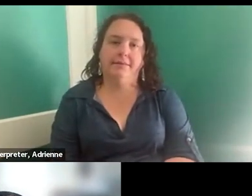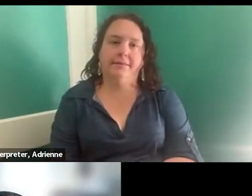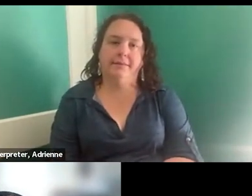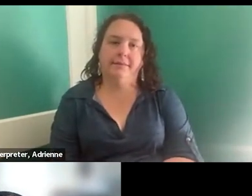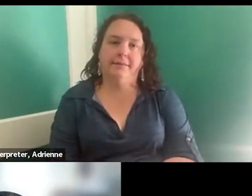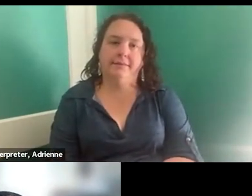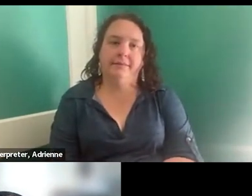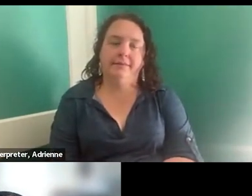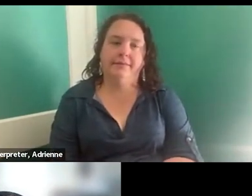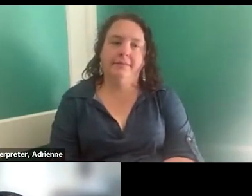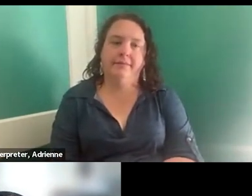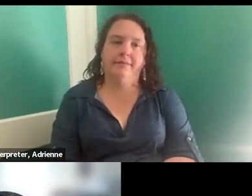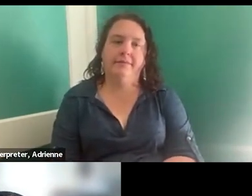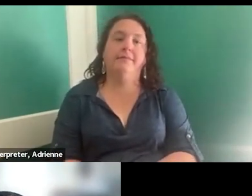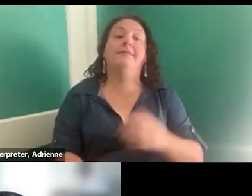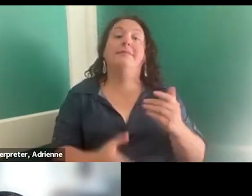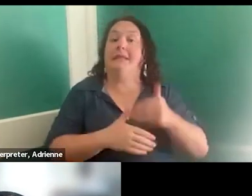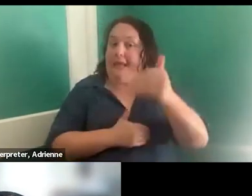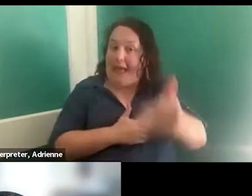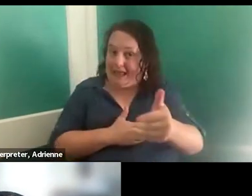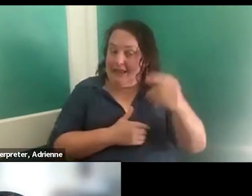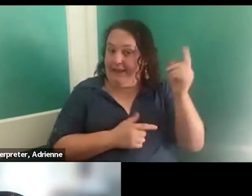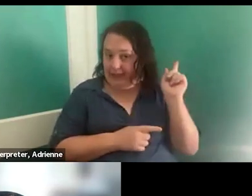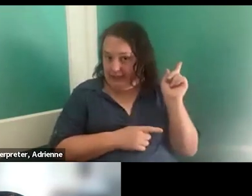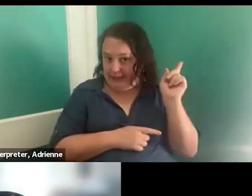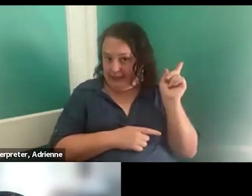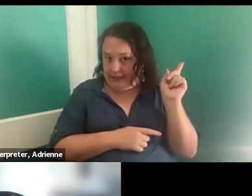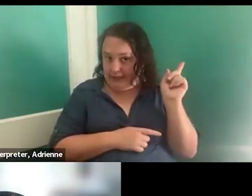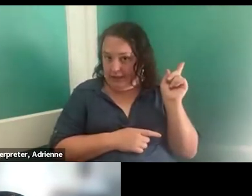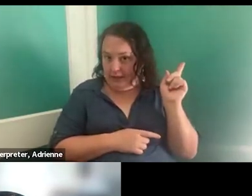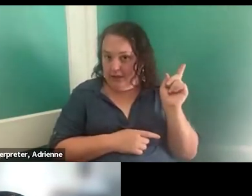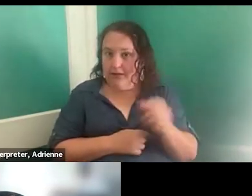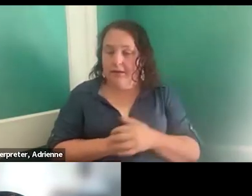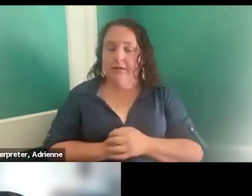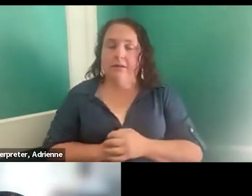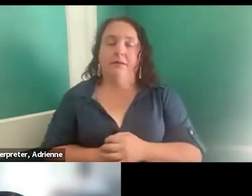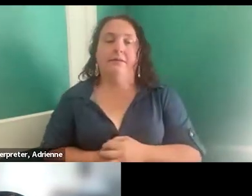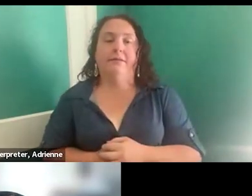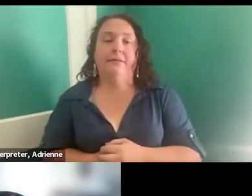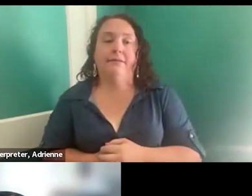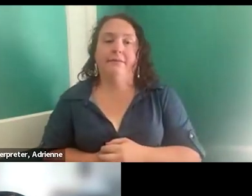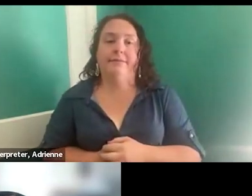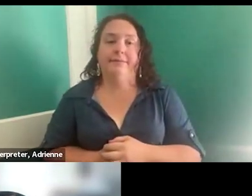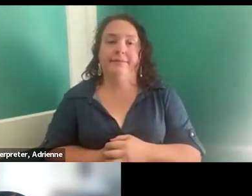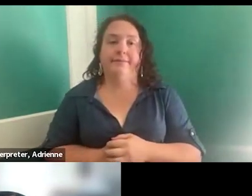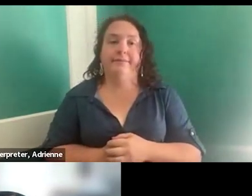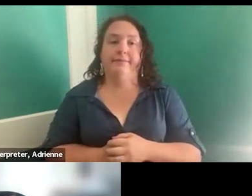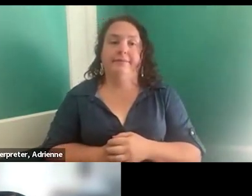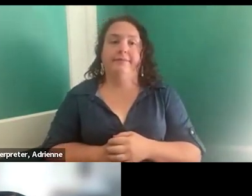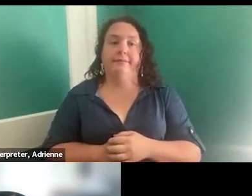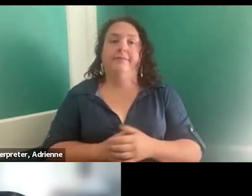And then we go to here. Then go to here.